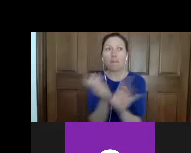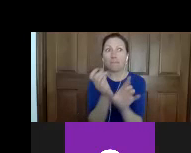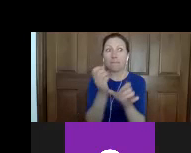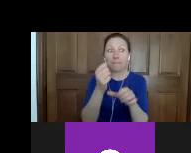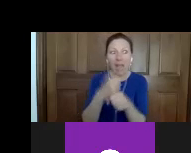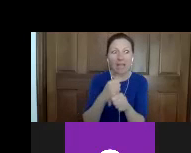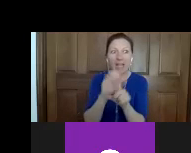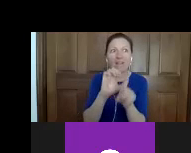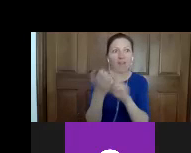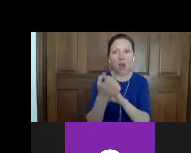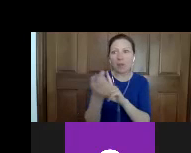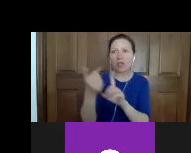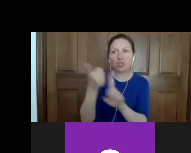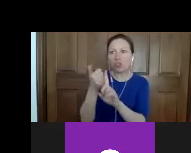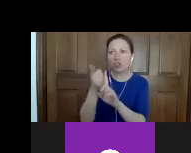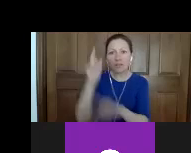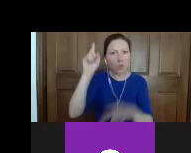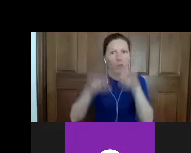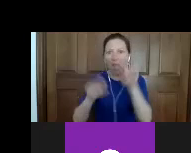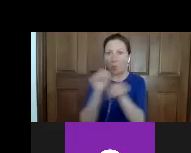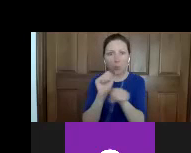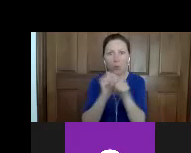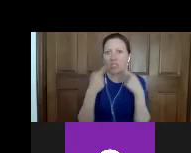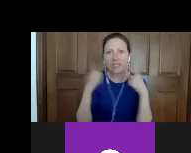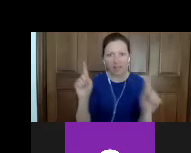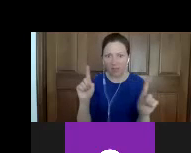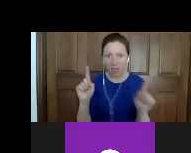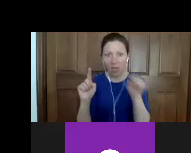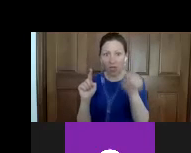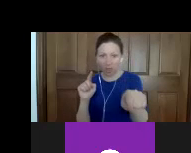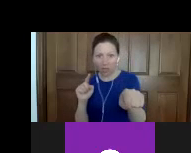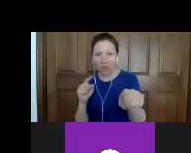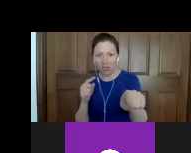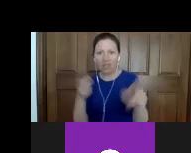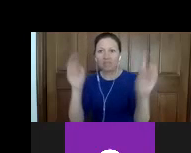your work. So hostile work environment is created by a boss or coworker whose actions